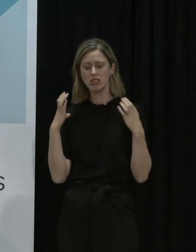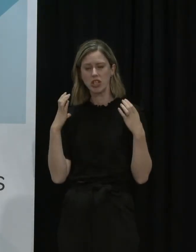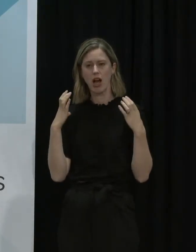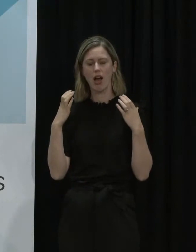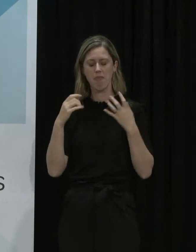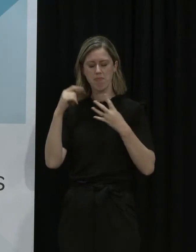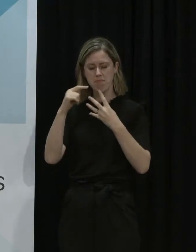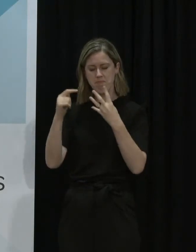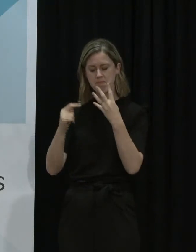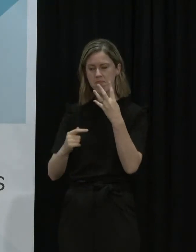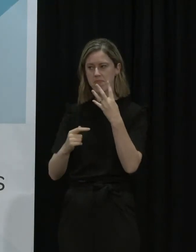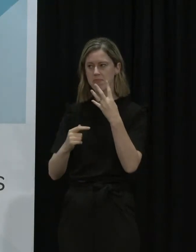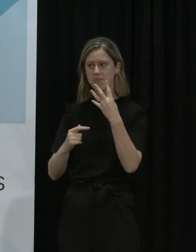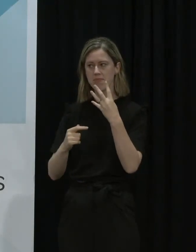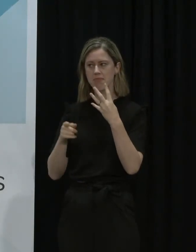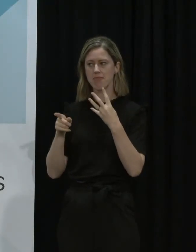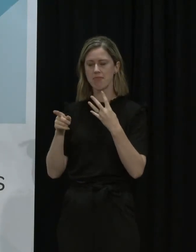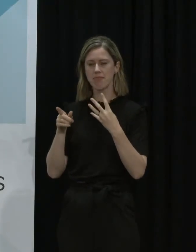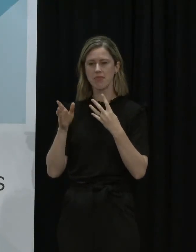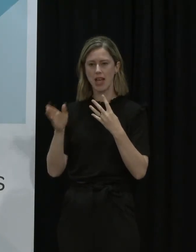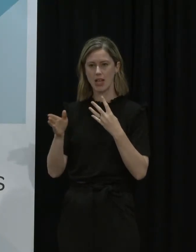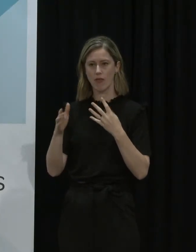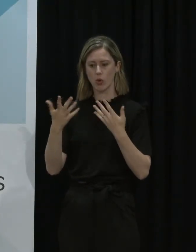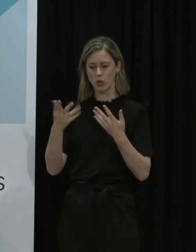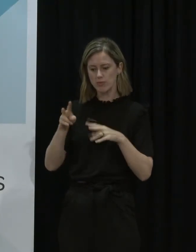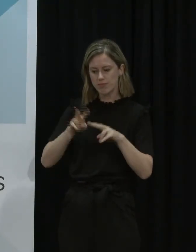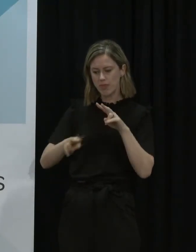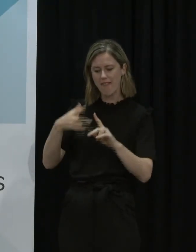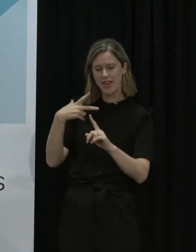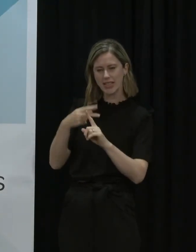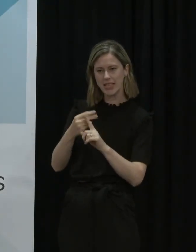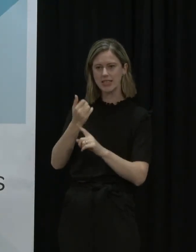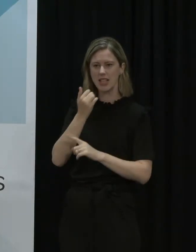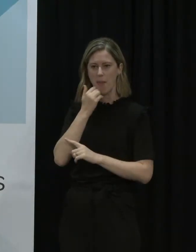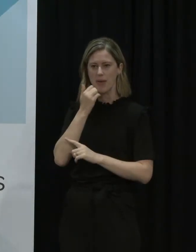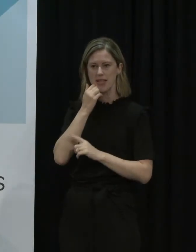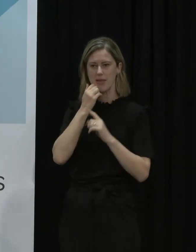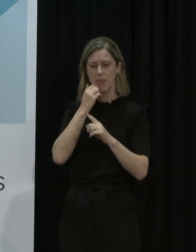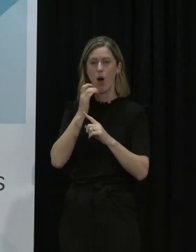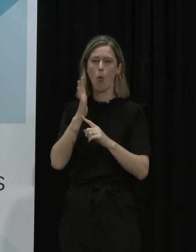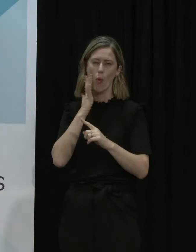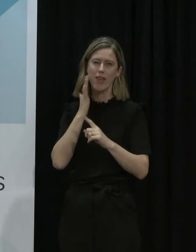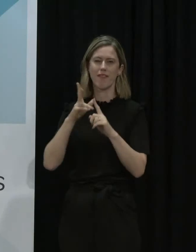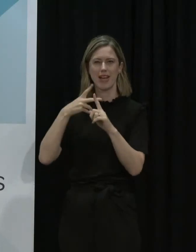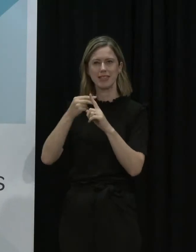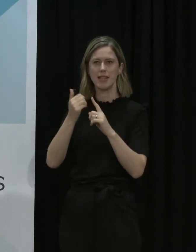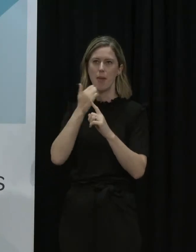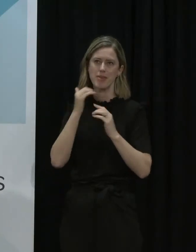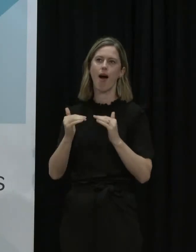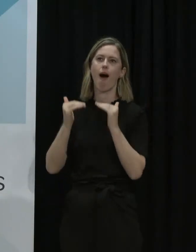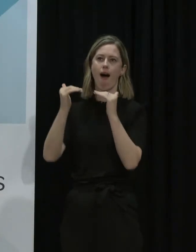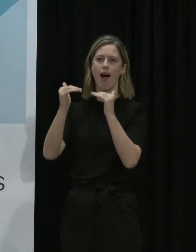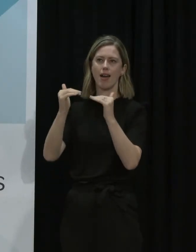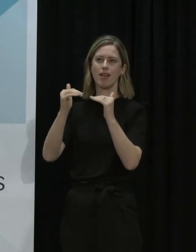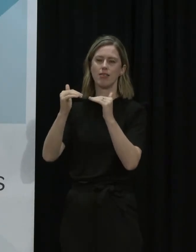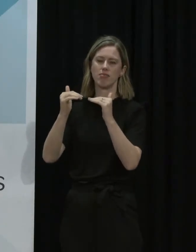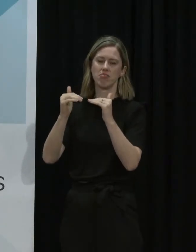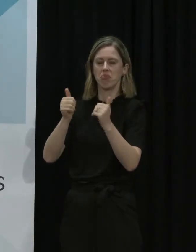trace successfully. Any pressure on the hospital system from those cases. And, of